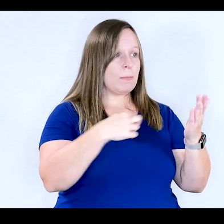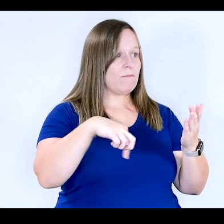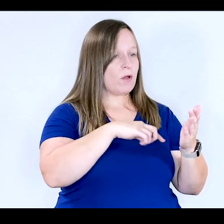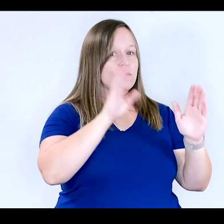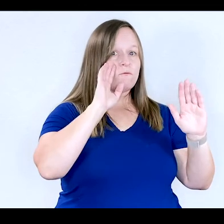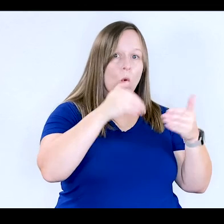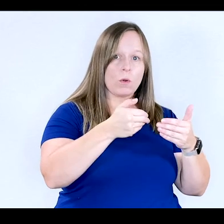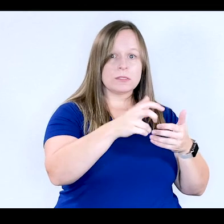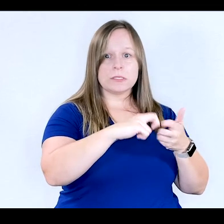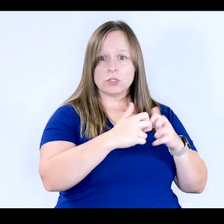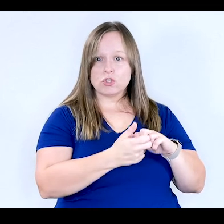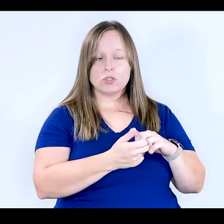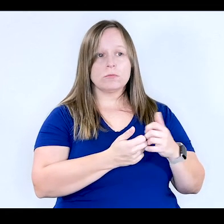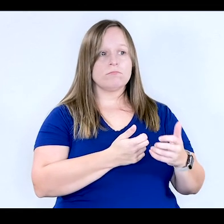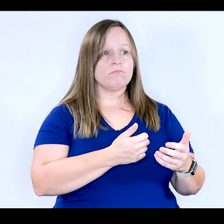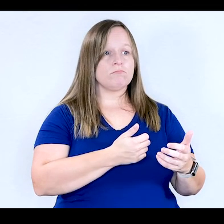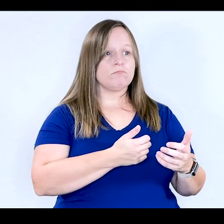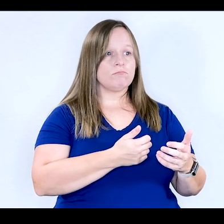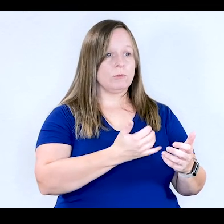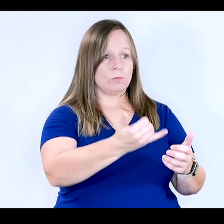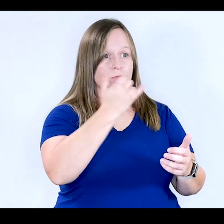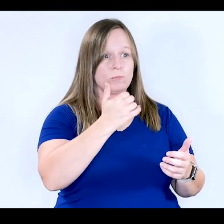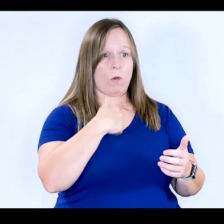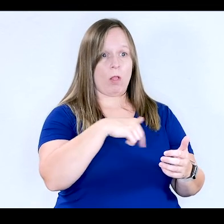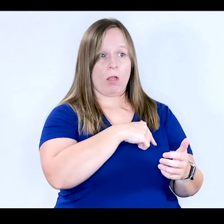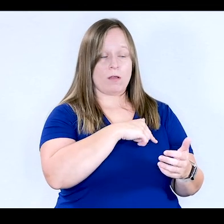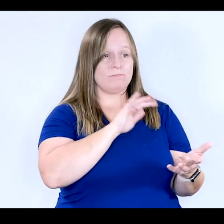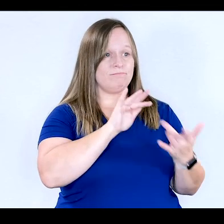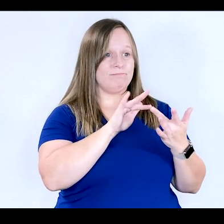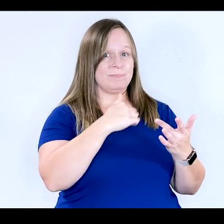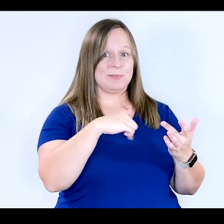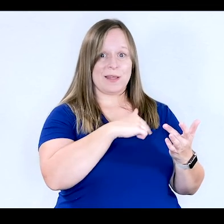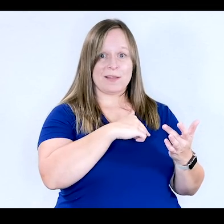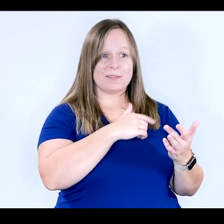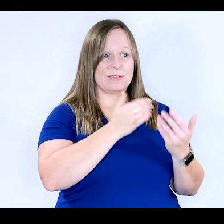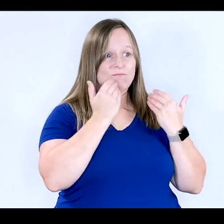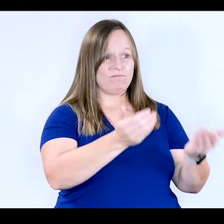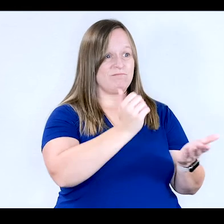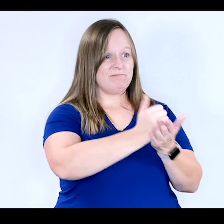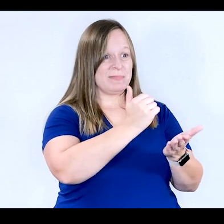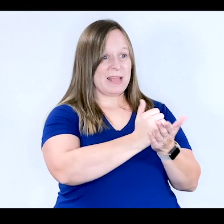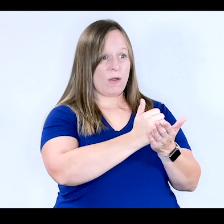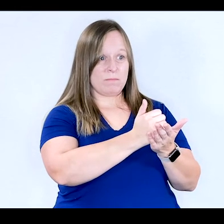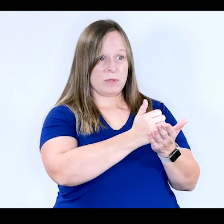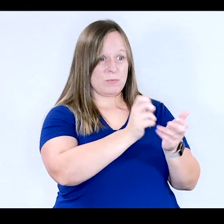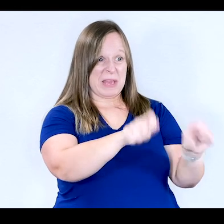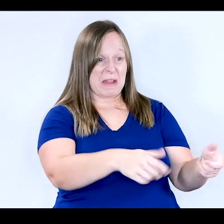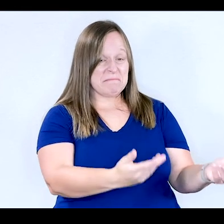are focused on the issue. You would call our number. They'll be connected to us and we'll take it from there. We would be more than happy to assist.